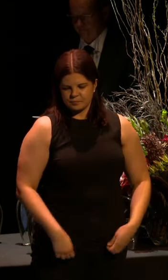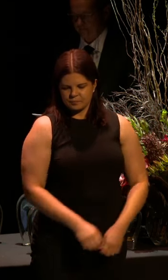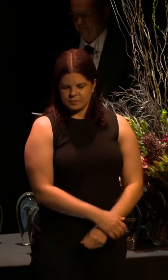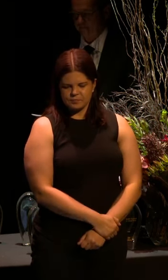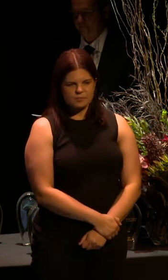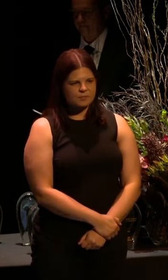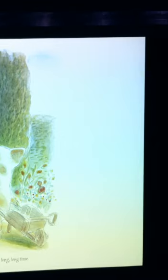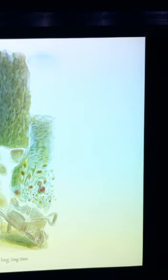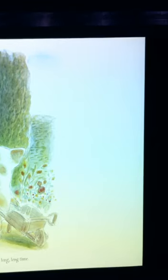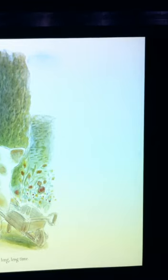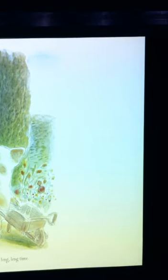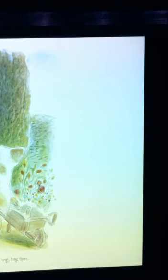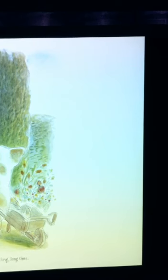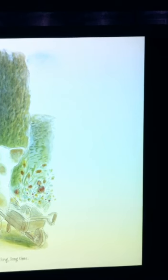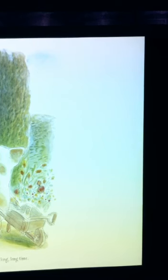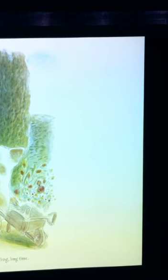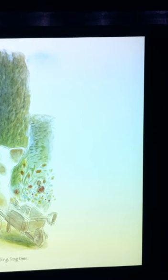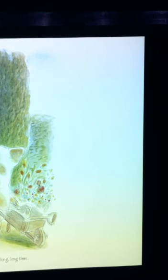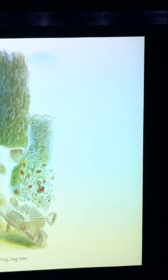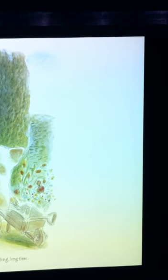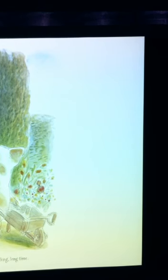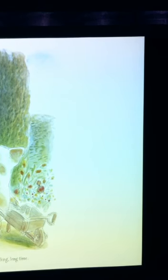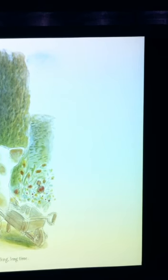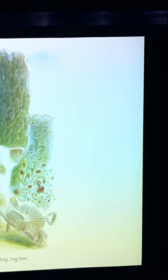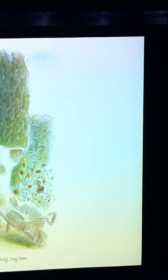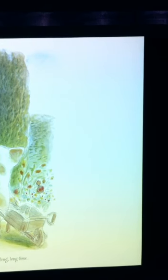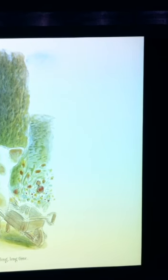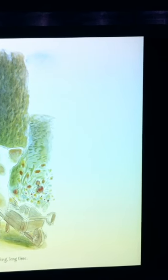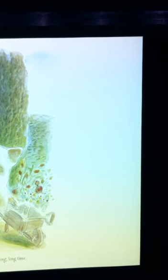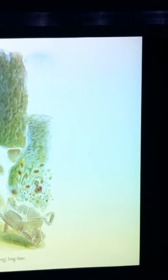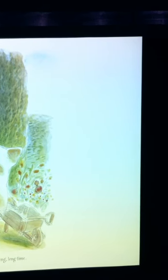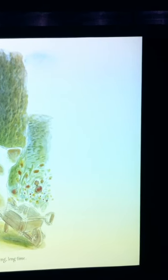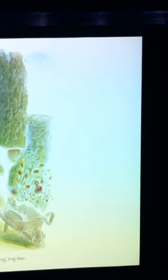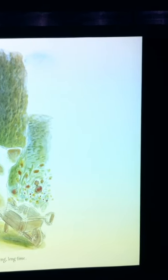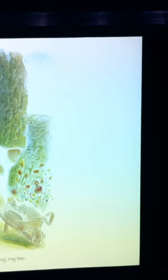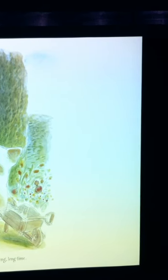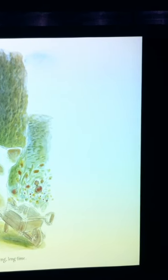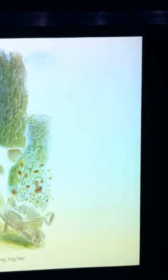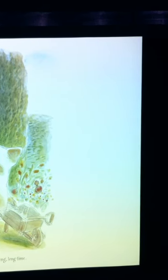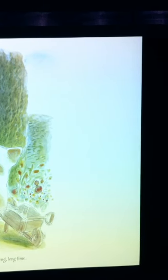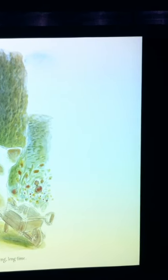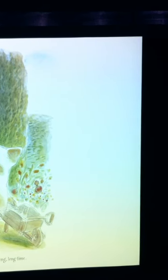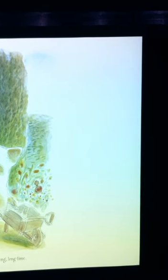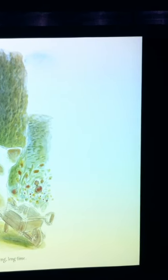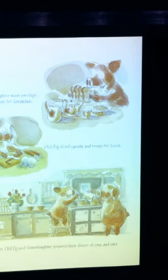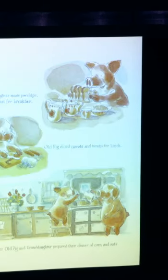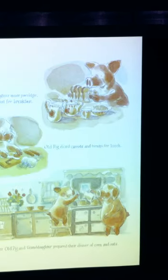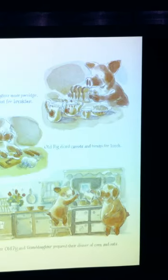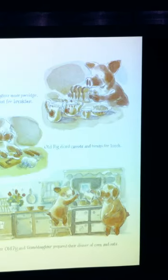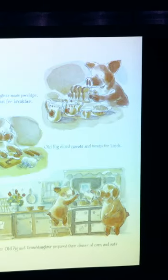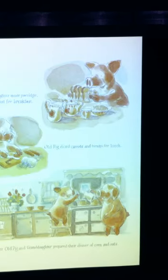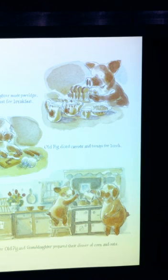Old Pig and Granddaughter had lived together for a long, long time.